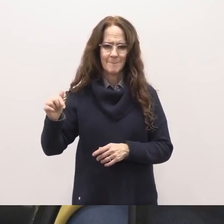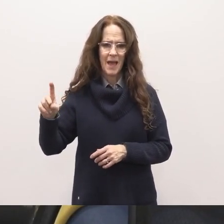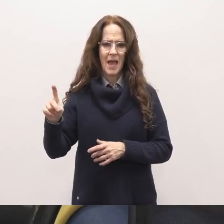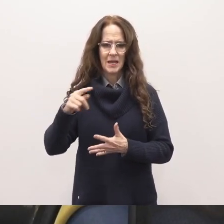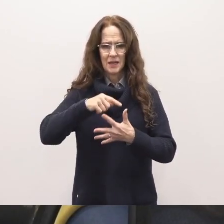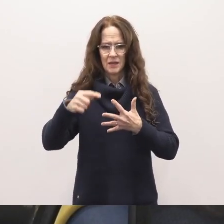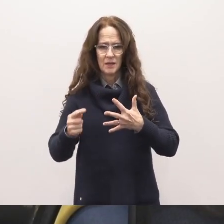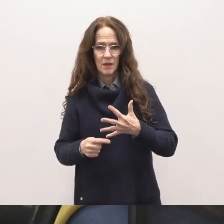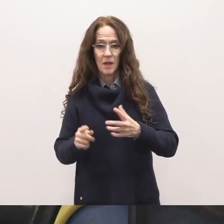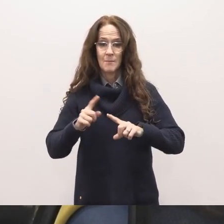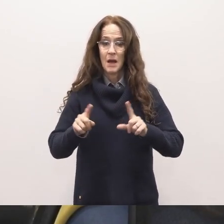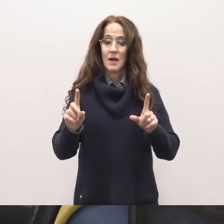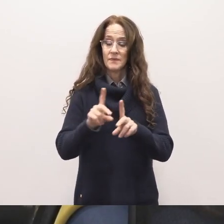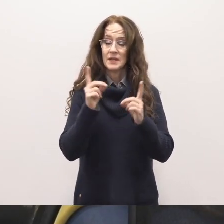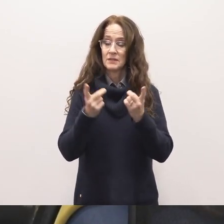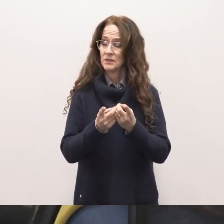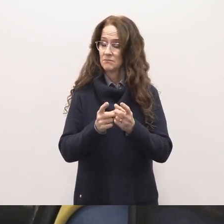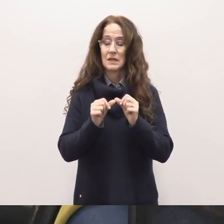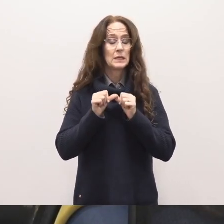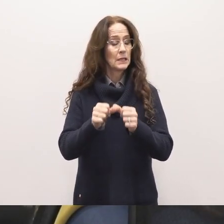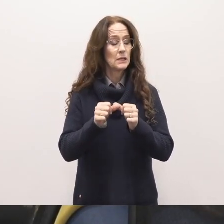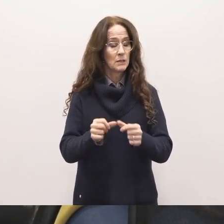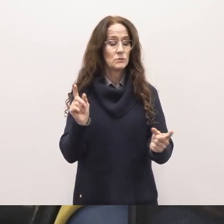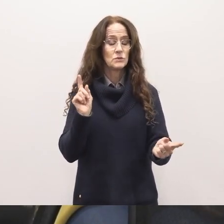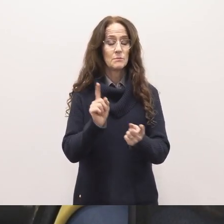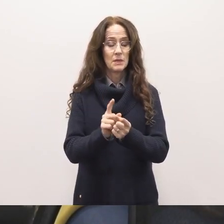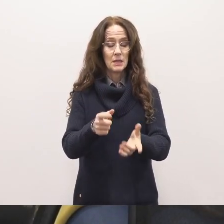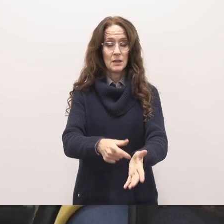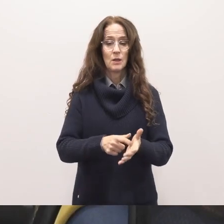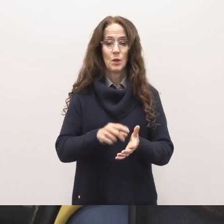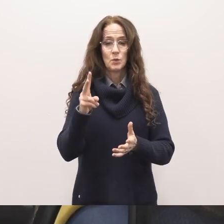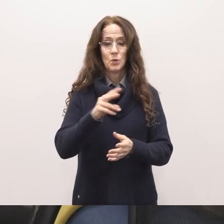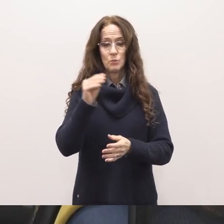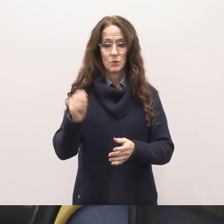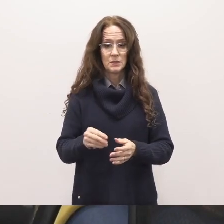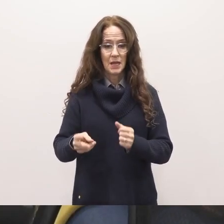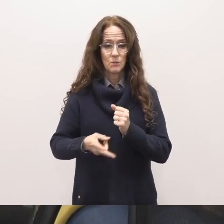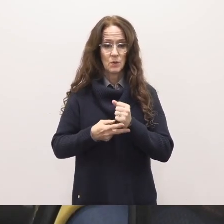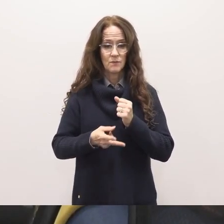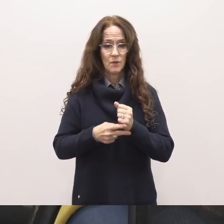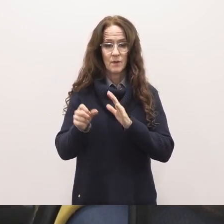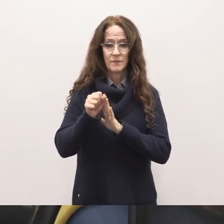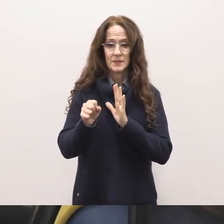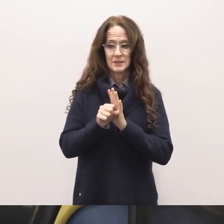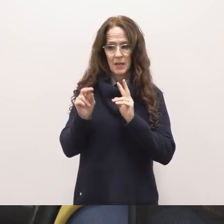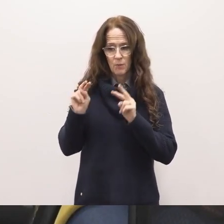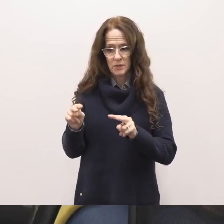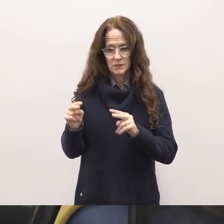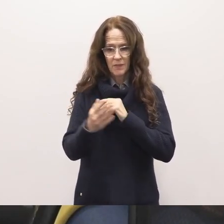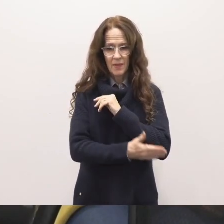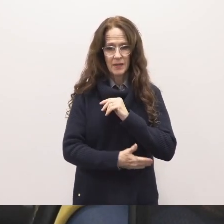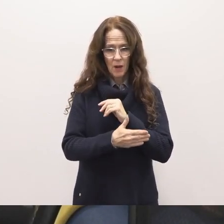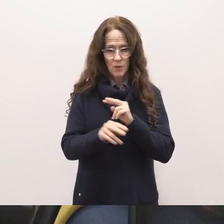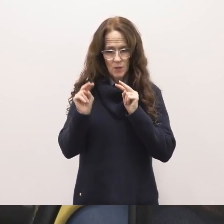However, the district continues to meet the requirement for the 2% reserve. That's something, of course, the state watches, the county watches, you know, we look at it.